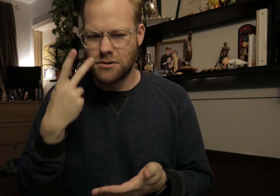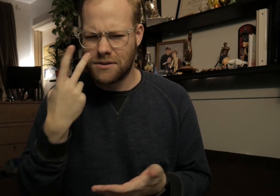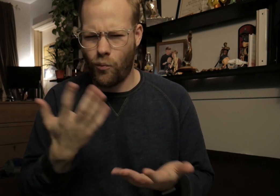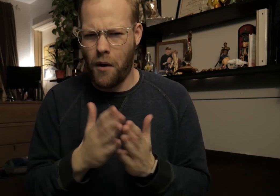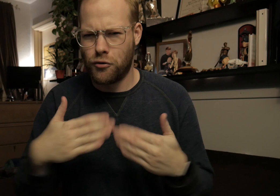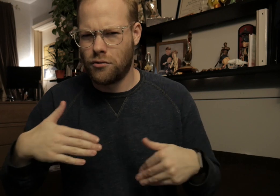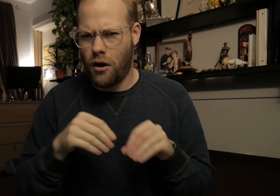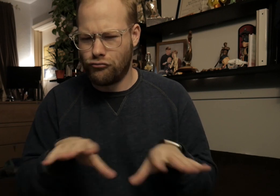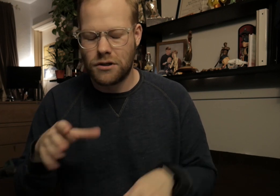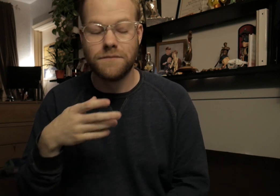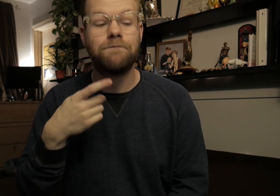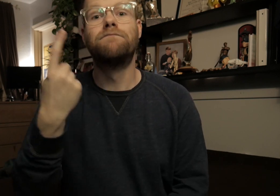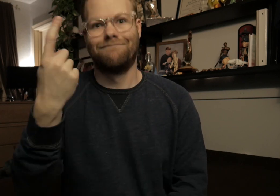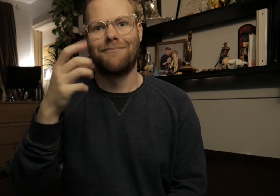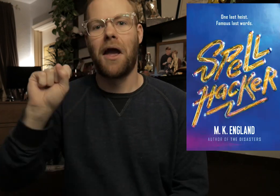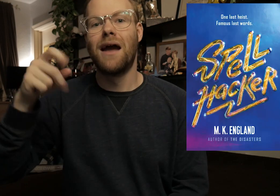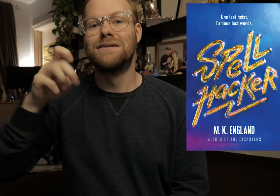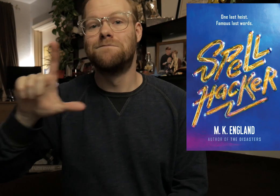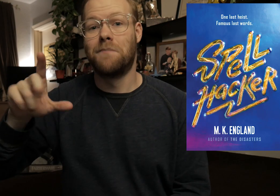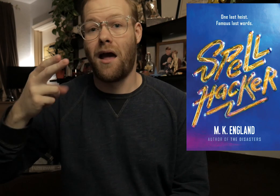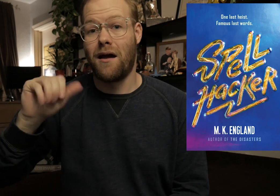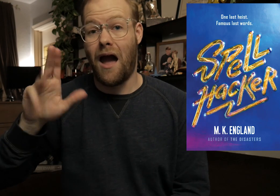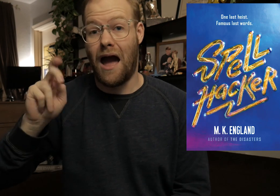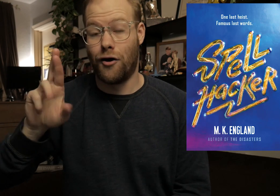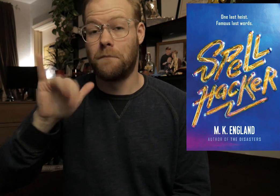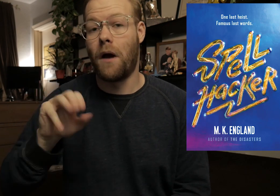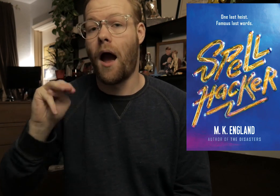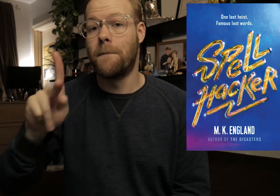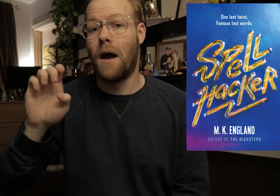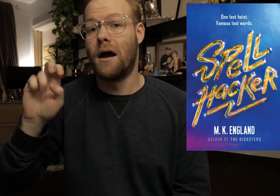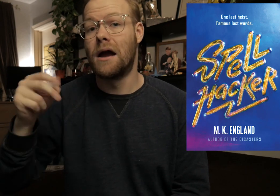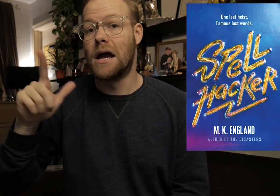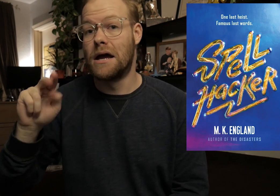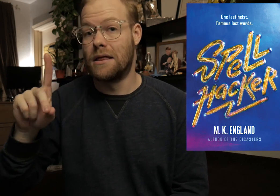to see what books aren't out yet. One is Spellhacker by M.K. England.